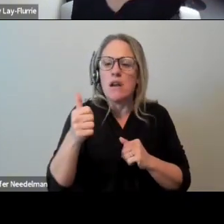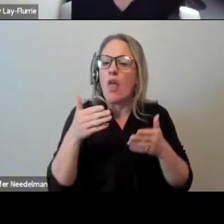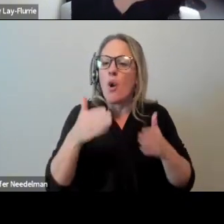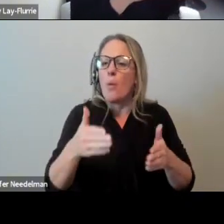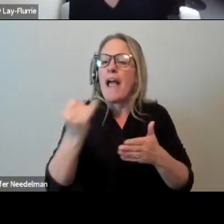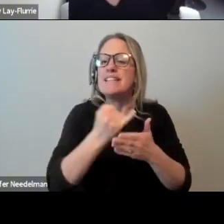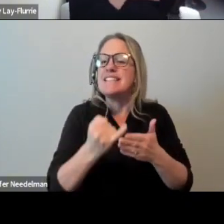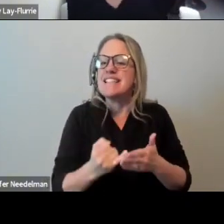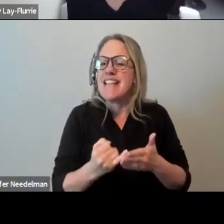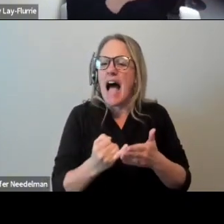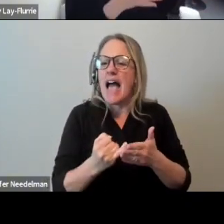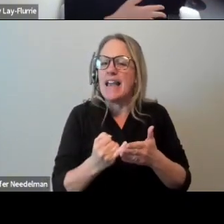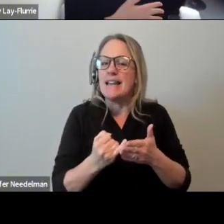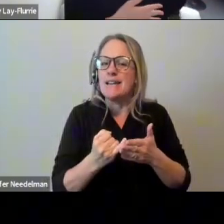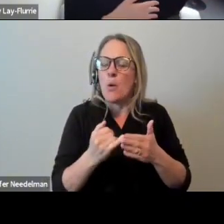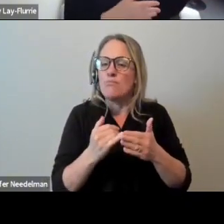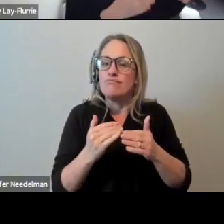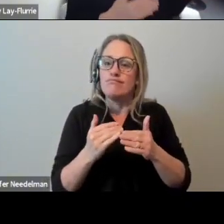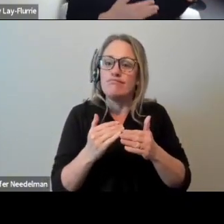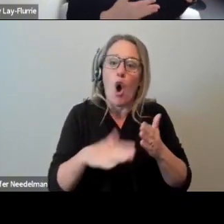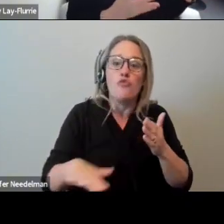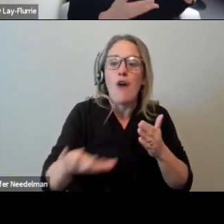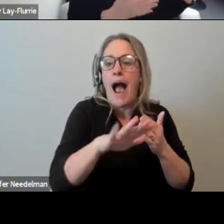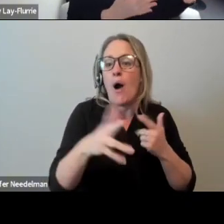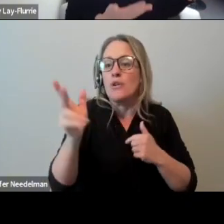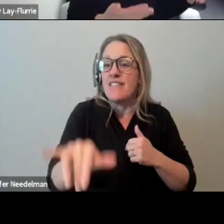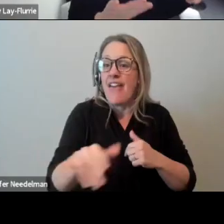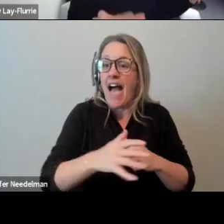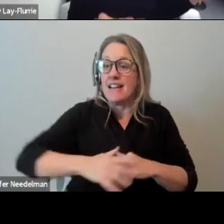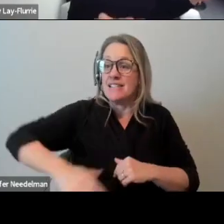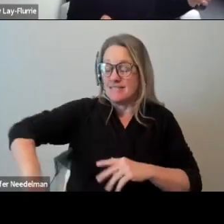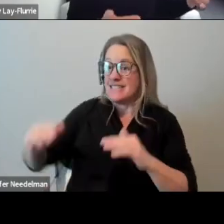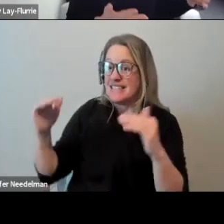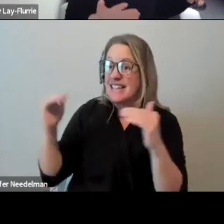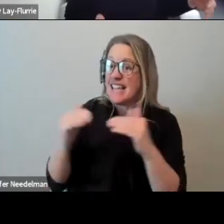Which is by the way, equally as important for people traveling on public transport